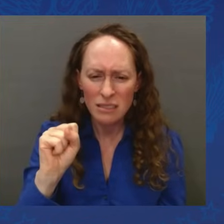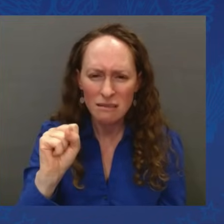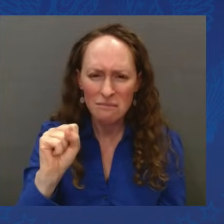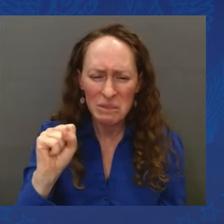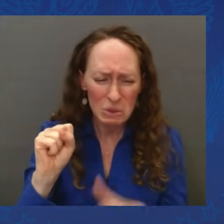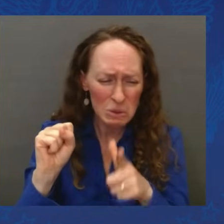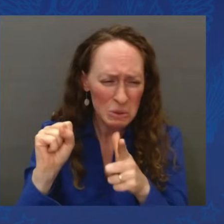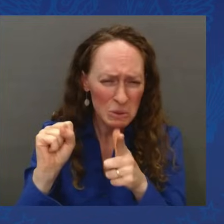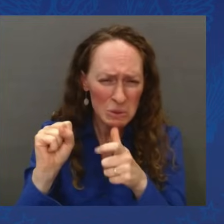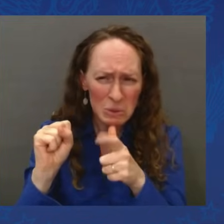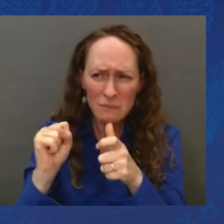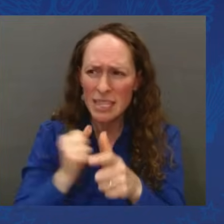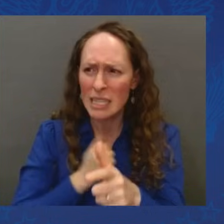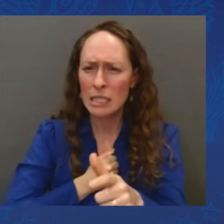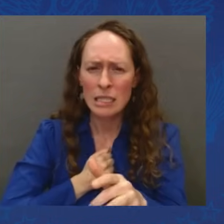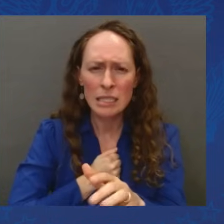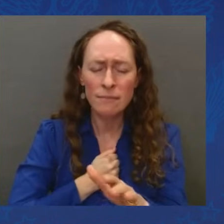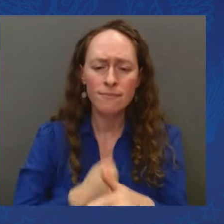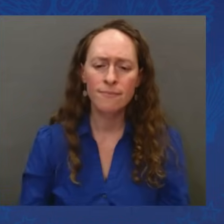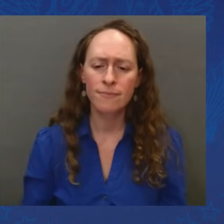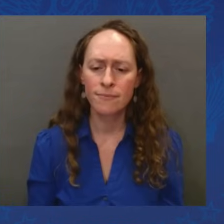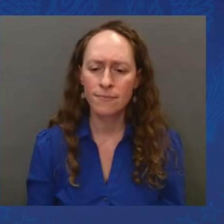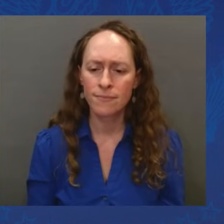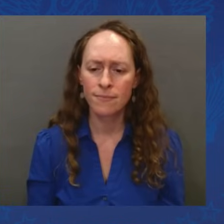Weijia Jiang with CBS. The President: Sorry. I apologize.